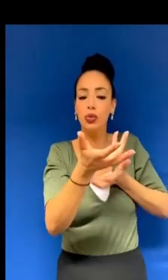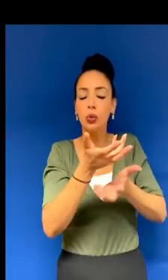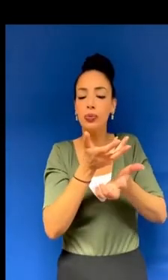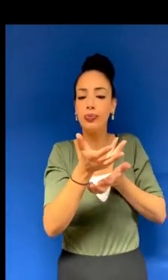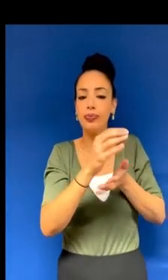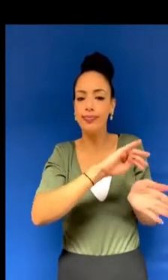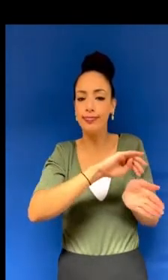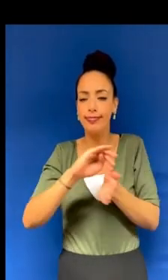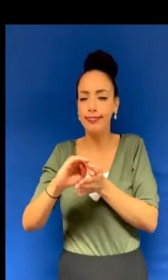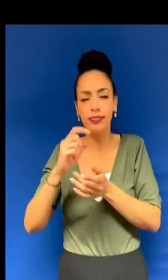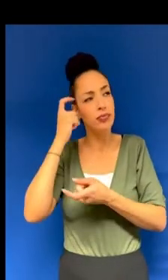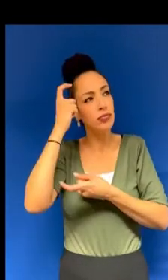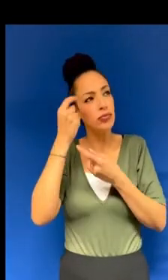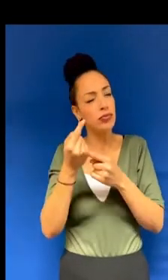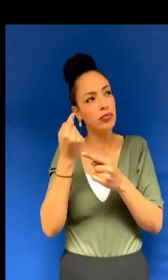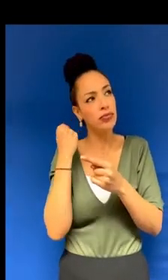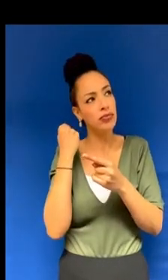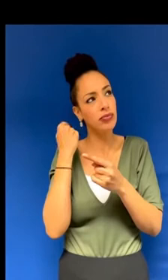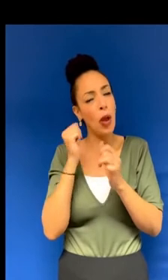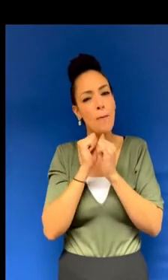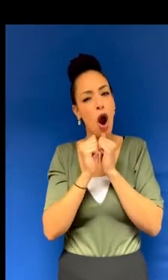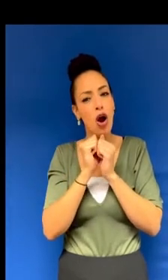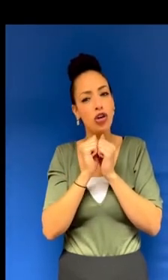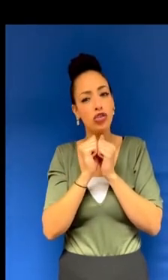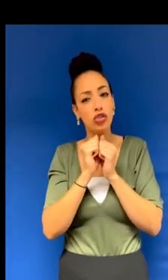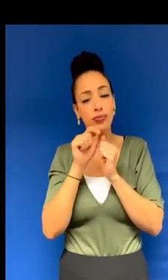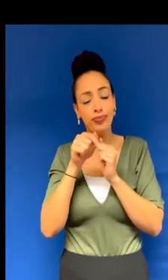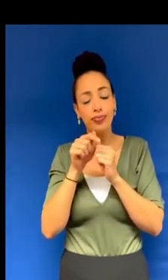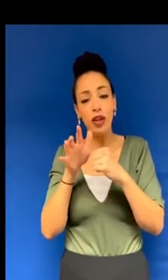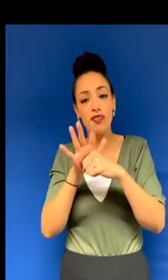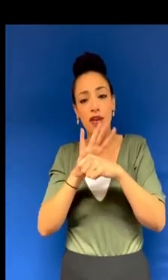the pavement, so I'd be doing the interviews with people on their doorstep, but me on the pedestrian